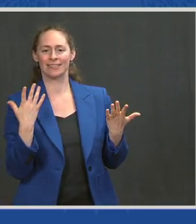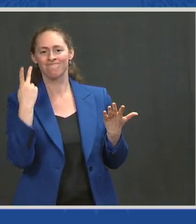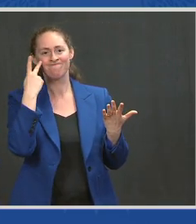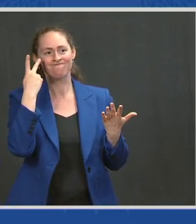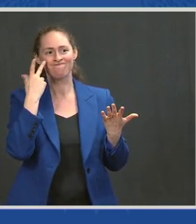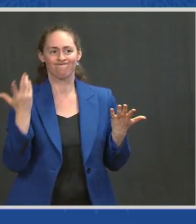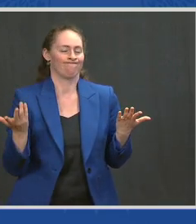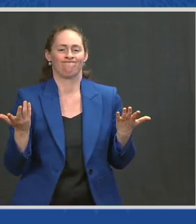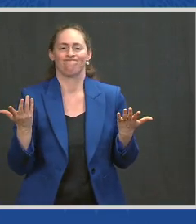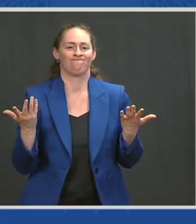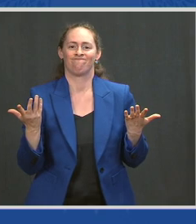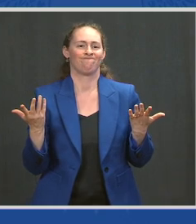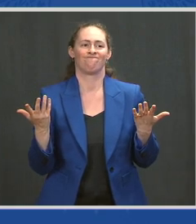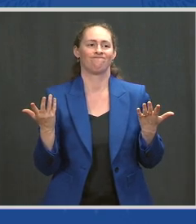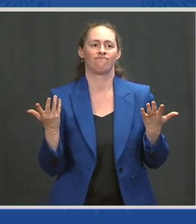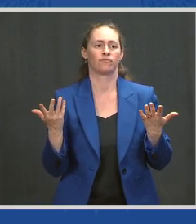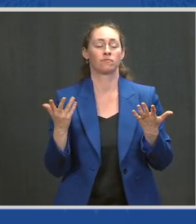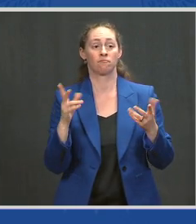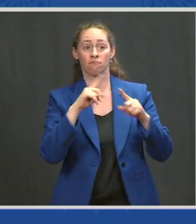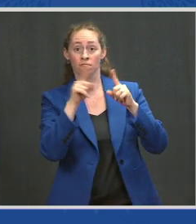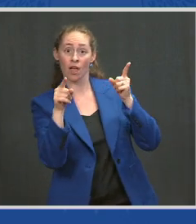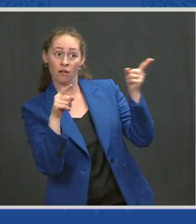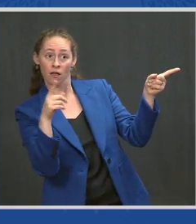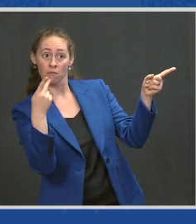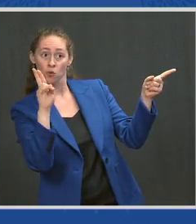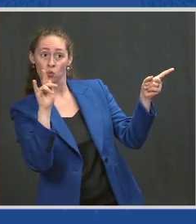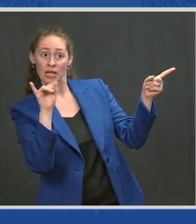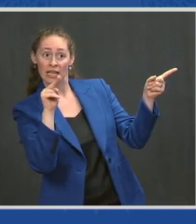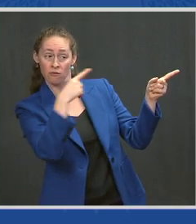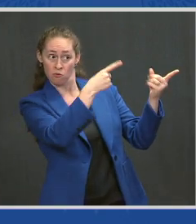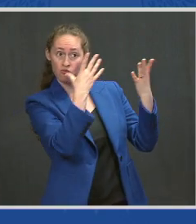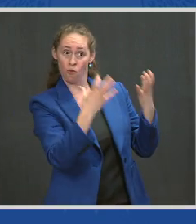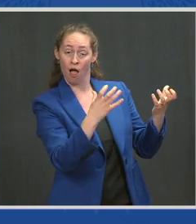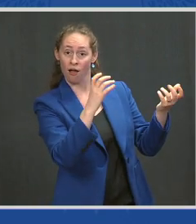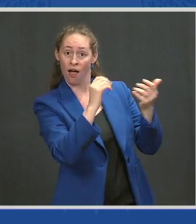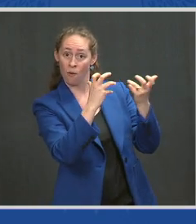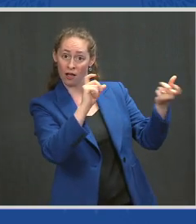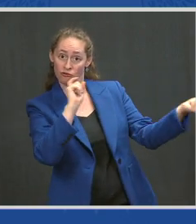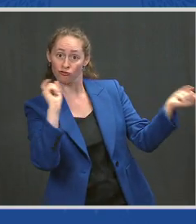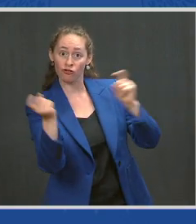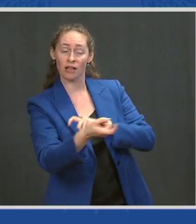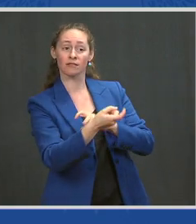he is interested in changing the nature of a closed society